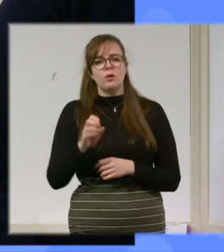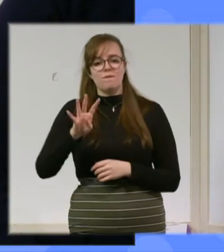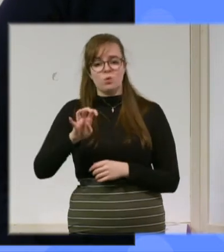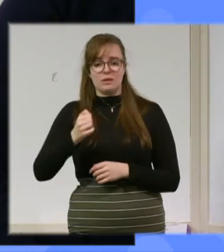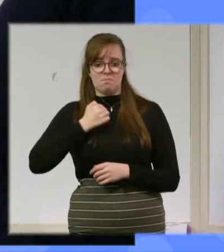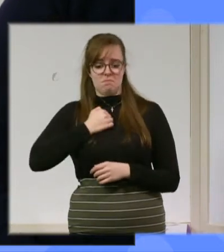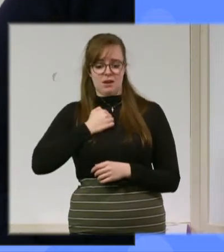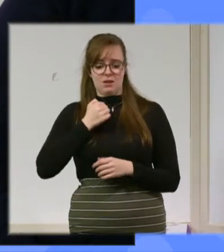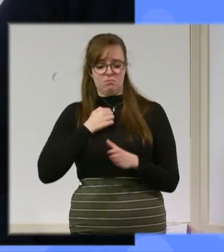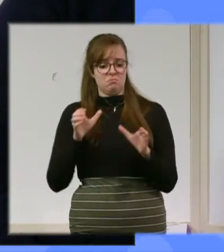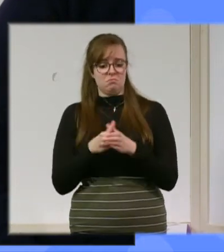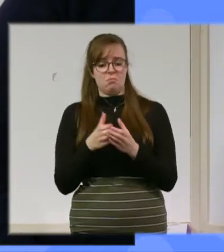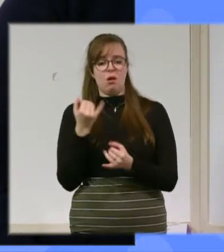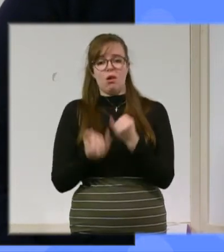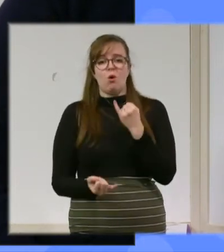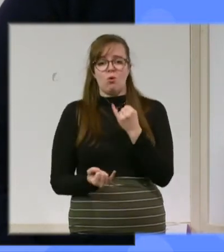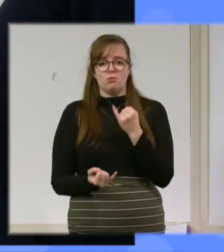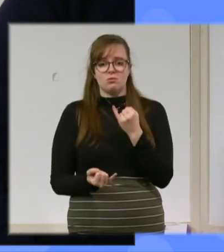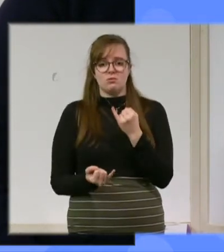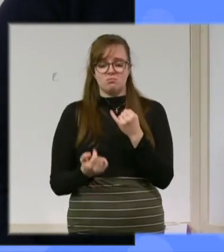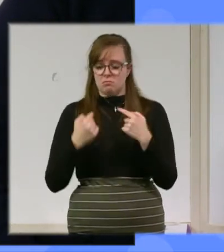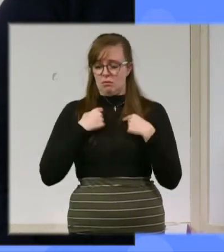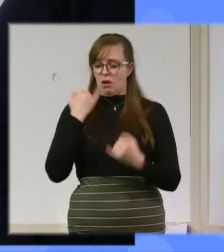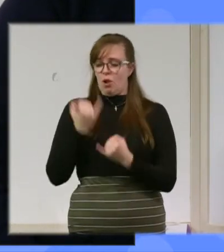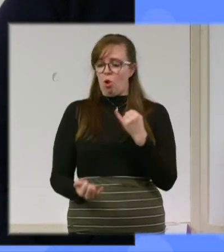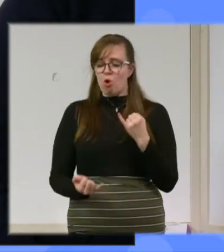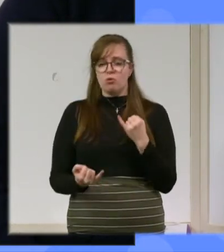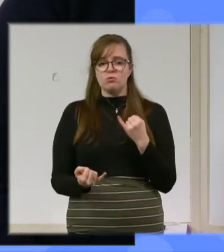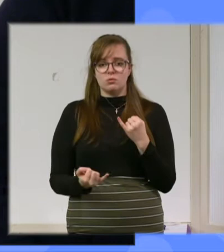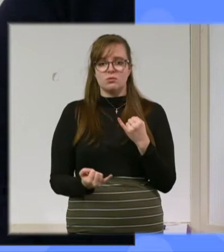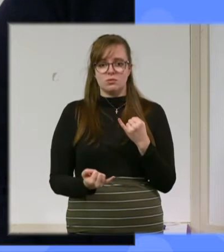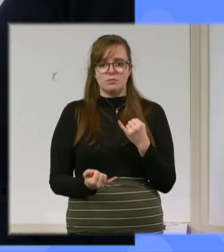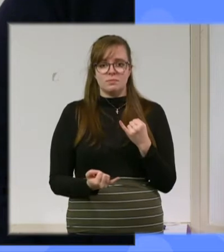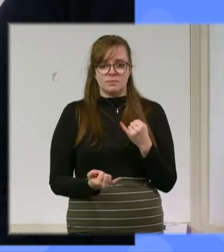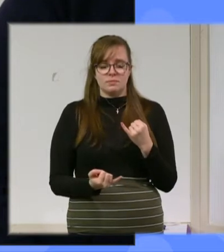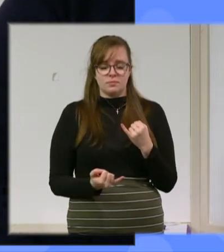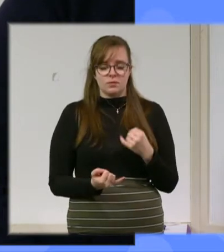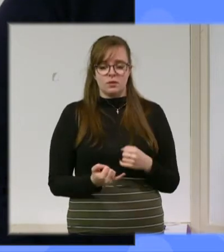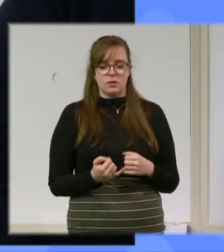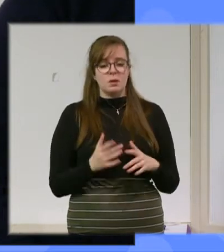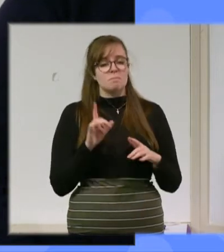you know I my movement lost and nonetheless that